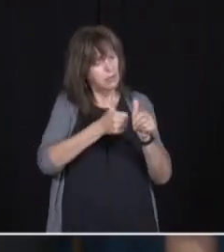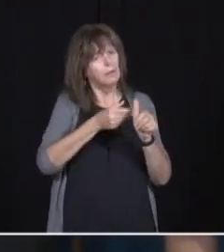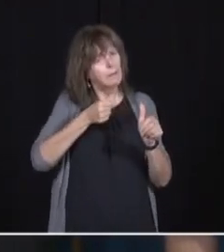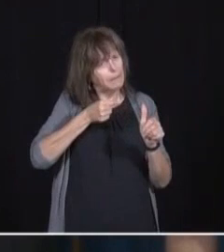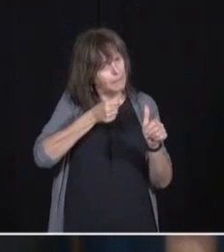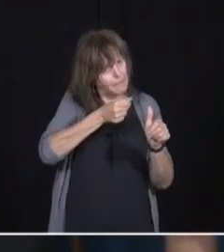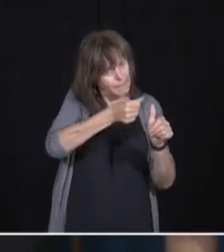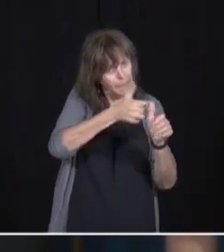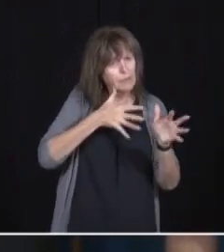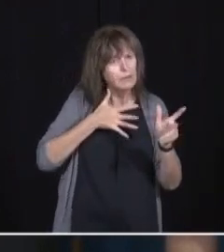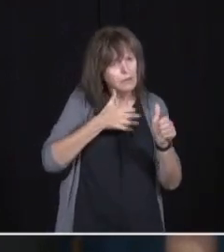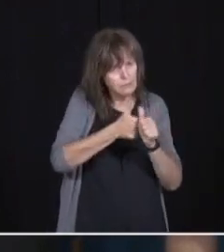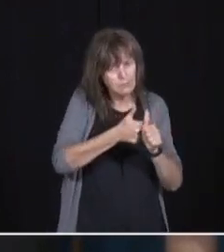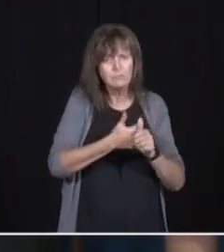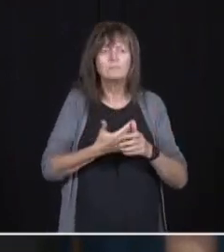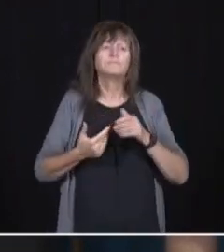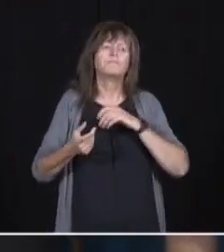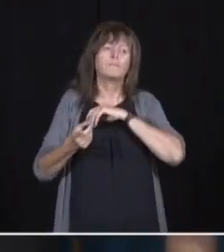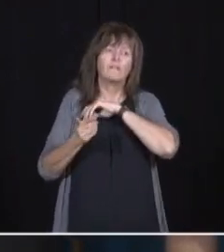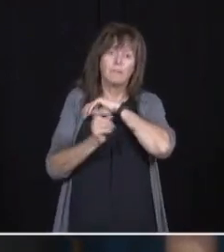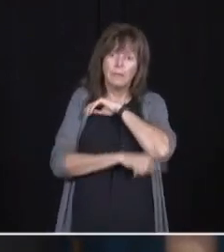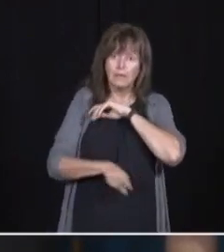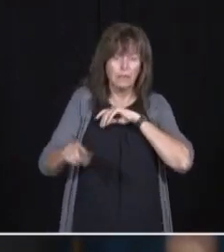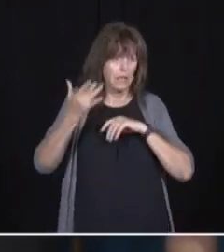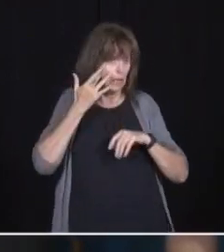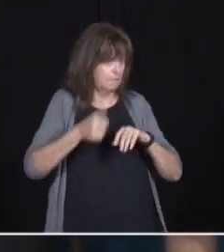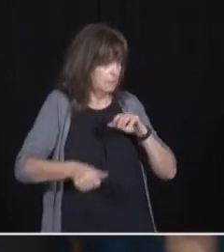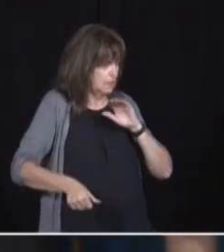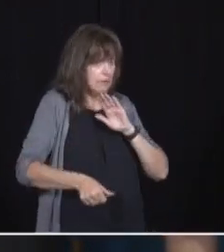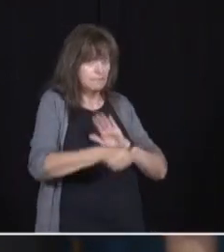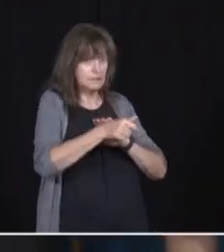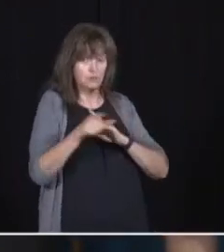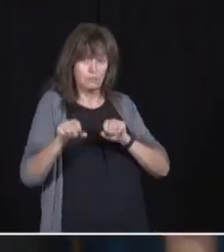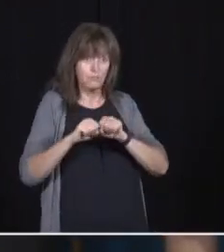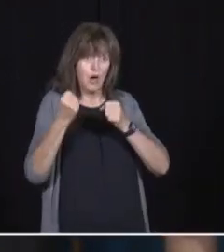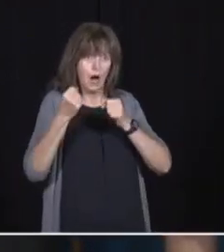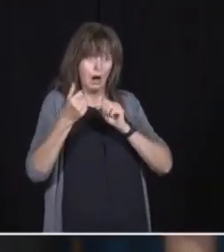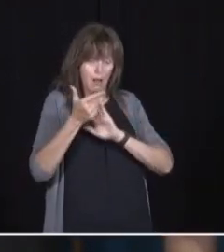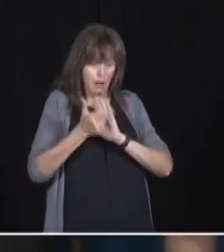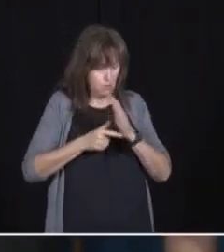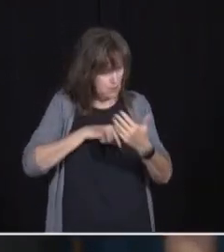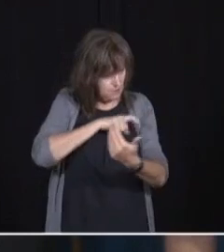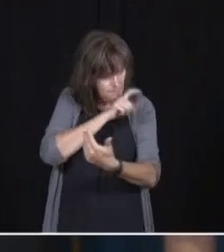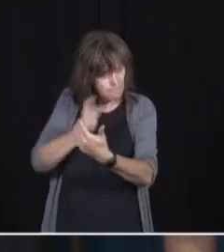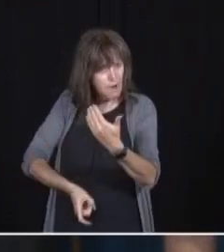payment plans between landlords and tenants. We certainly added penalties for unlawful evictions.